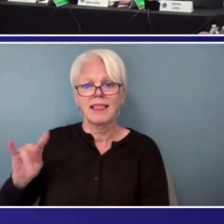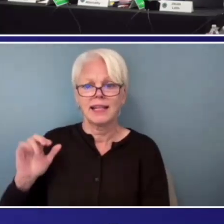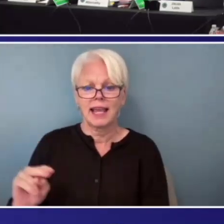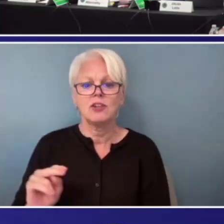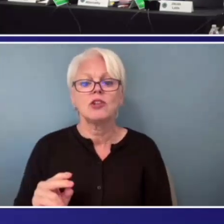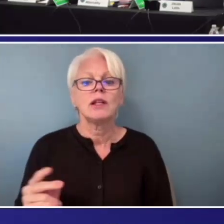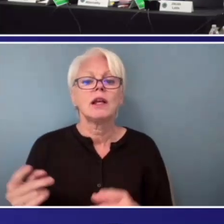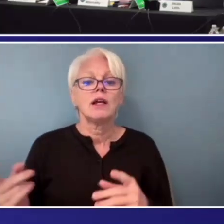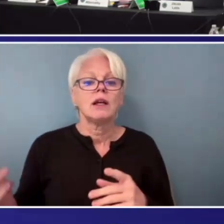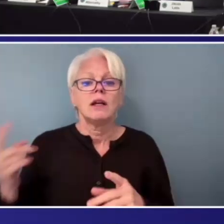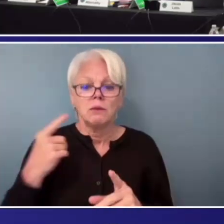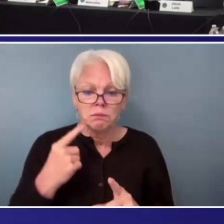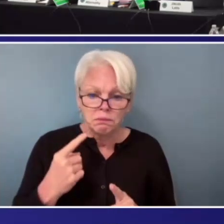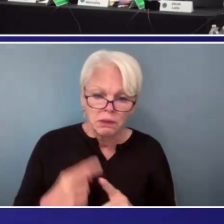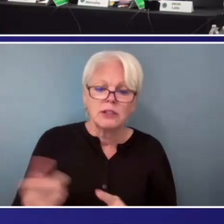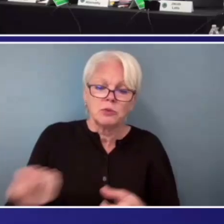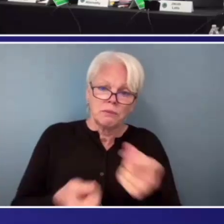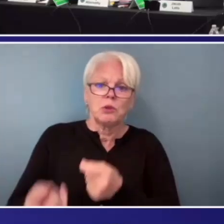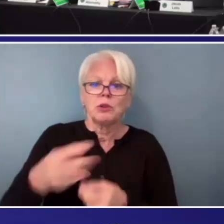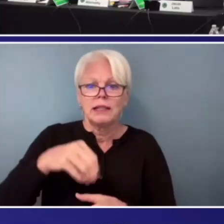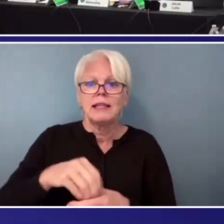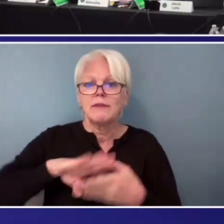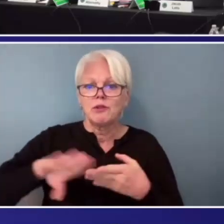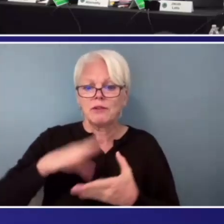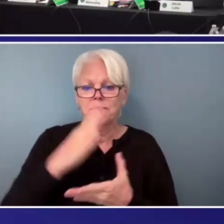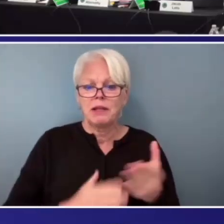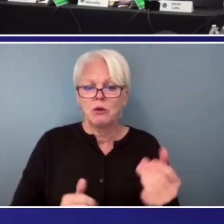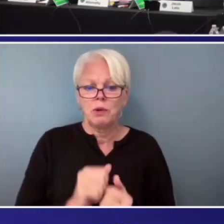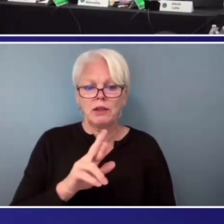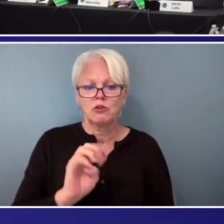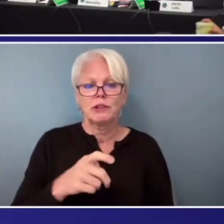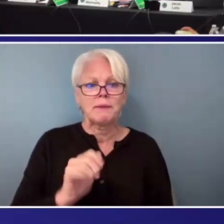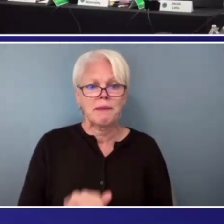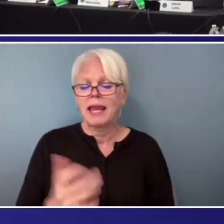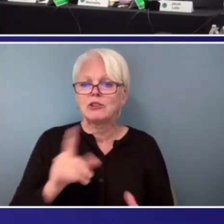REPAYE. So there is nothing that we can really do about that at the moment.